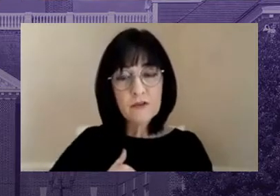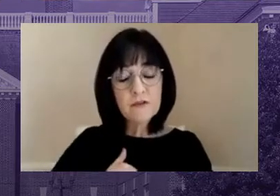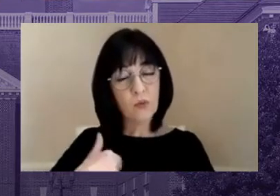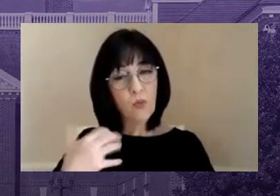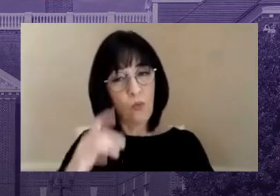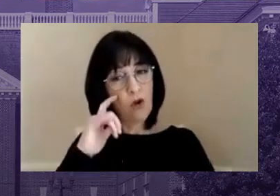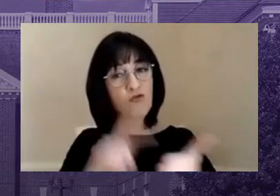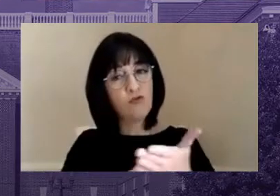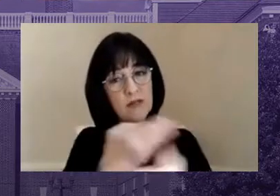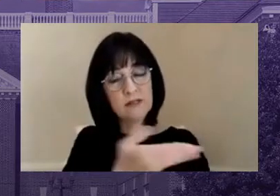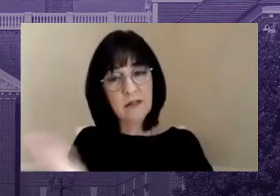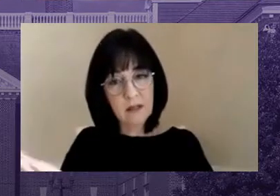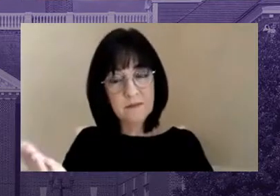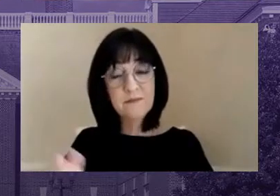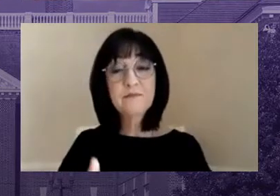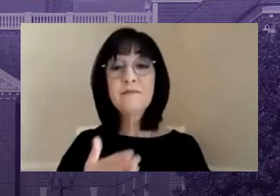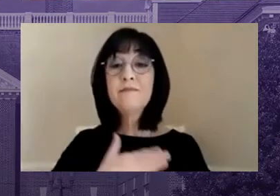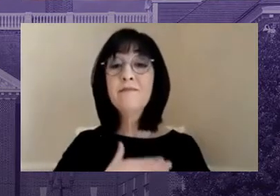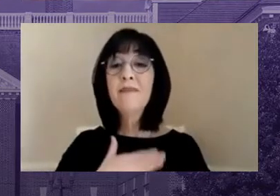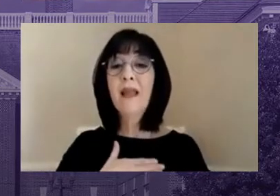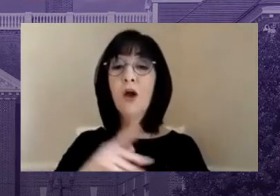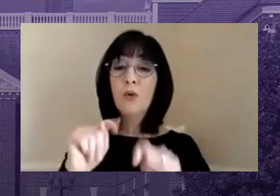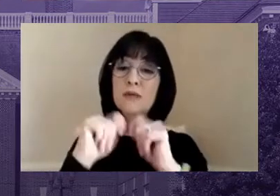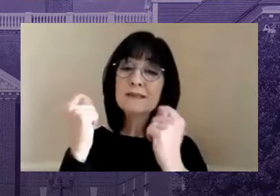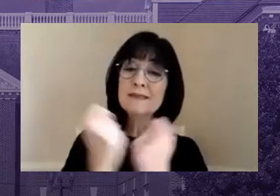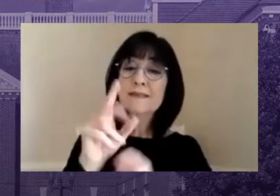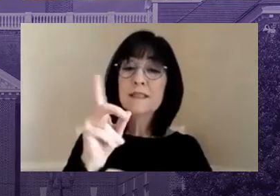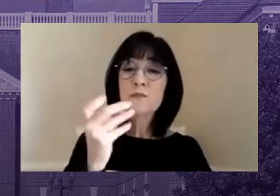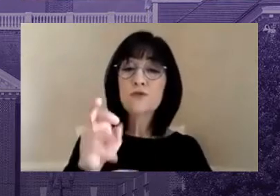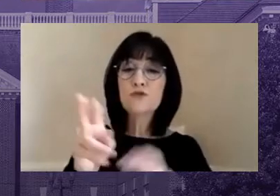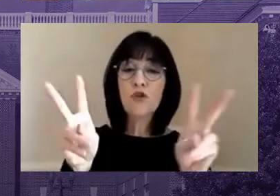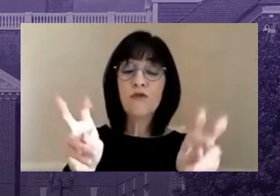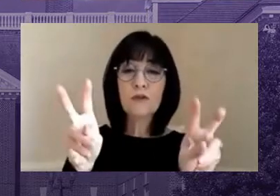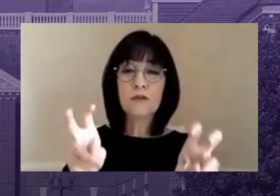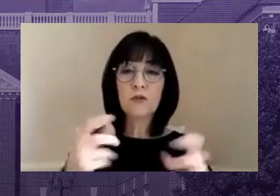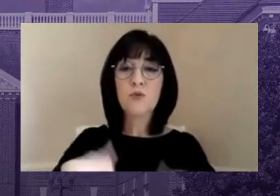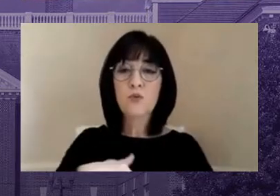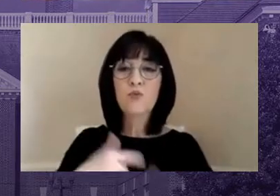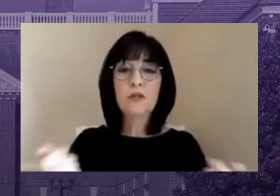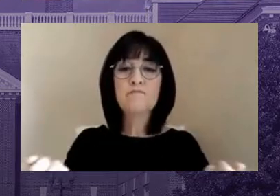children, team Dover is committed to nurturing these youngest members of our community. We